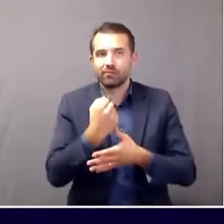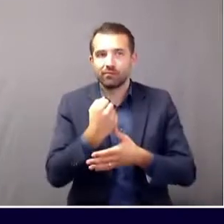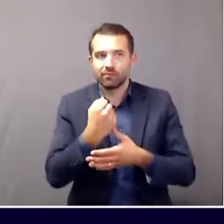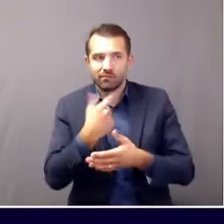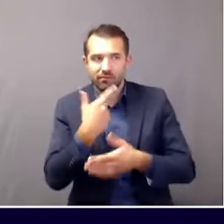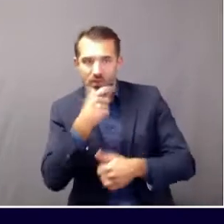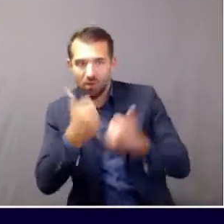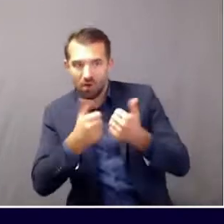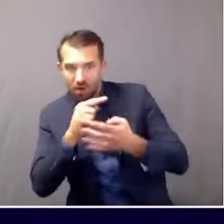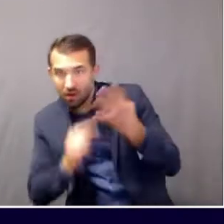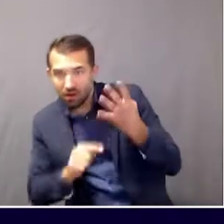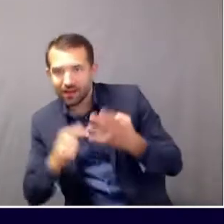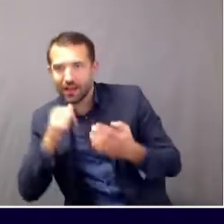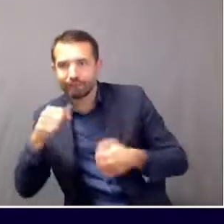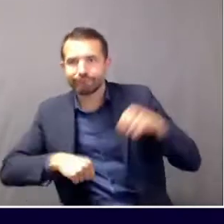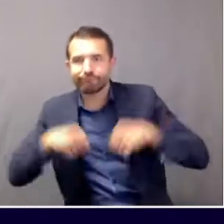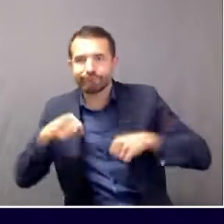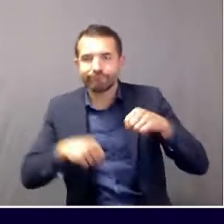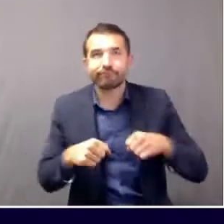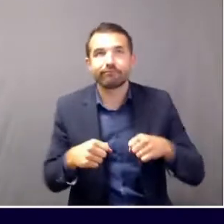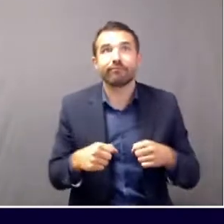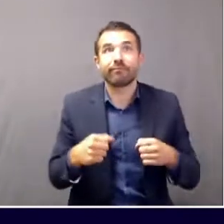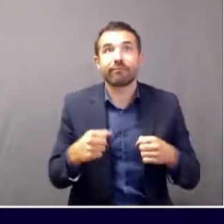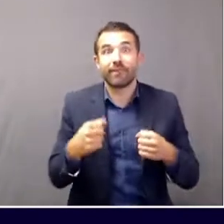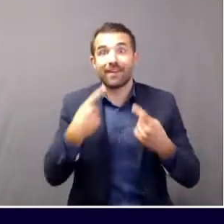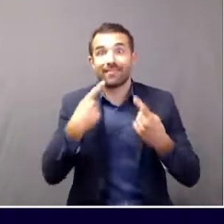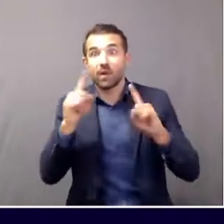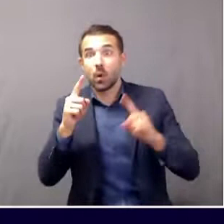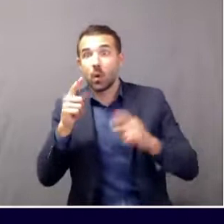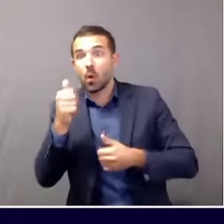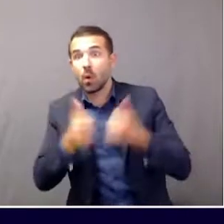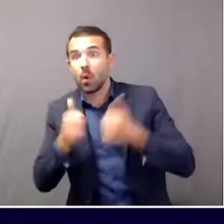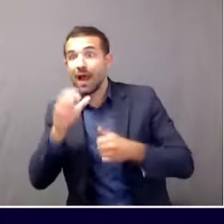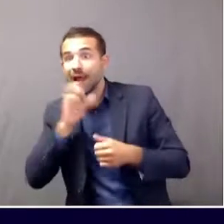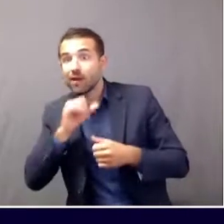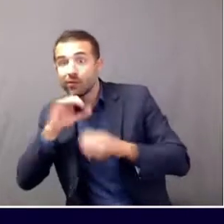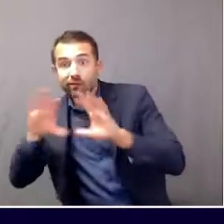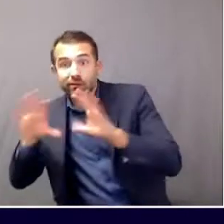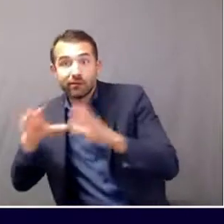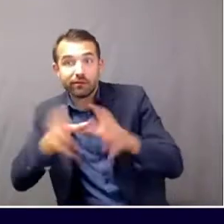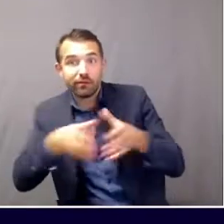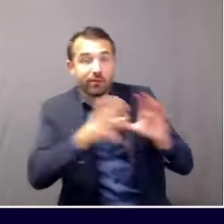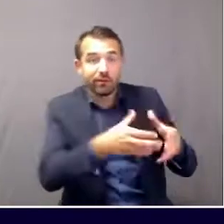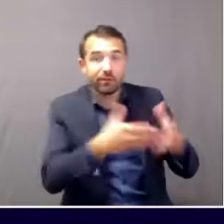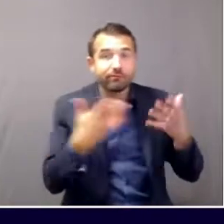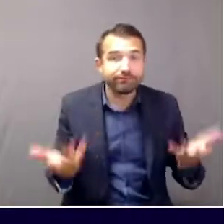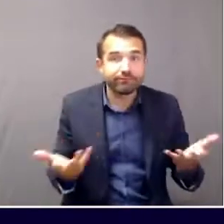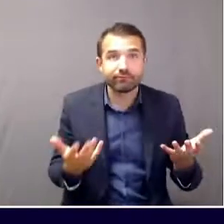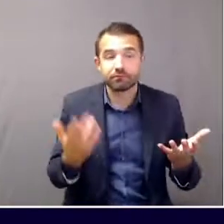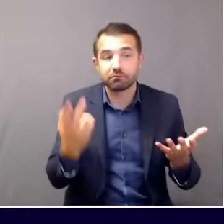their efficacy is in different